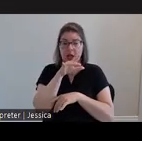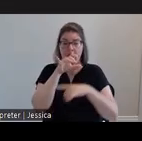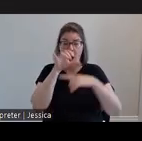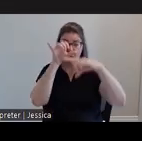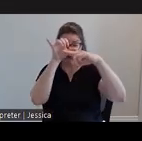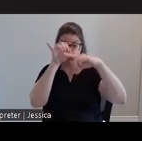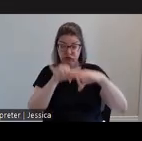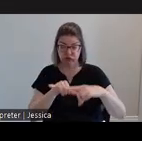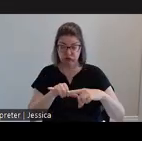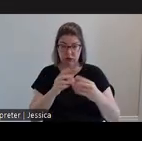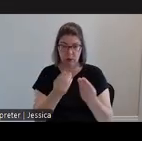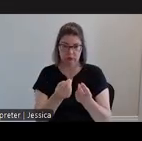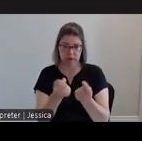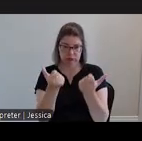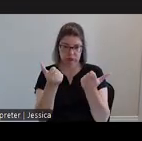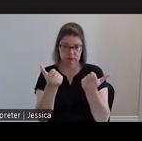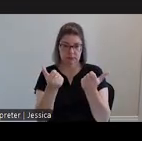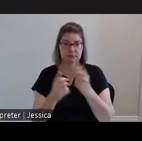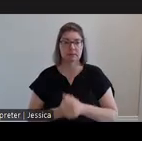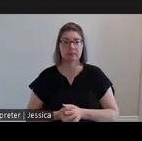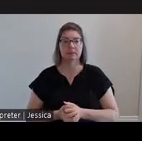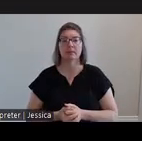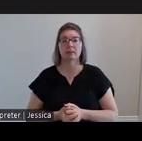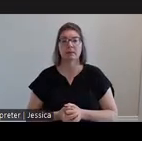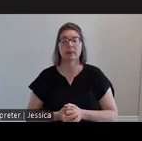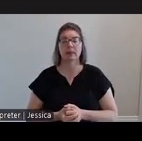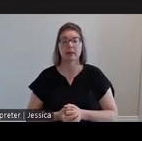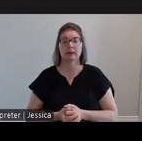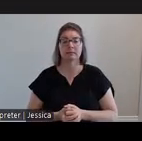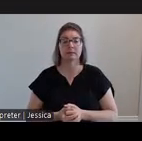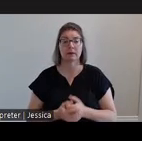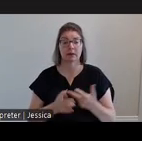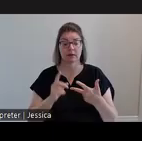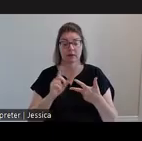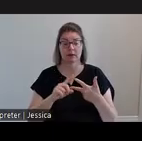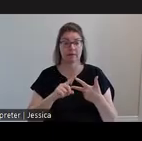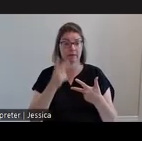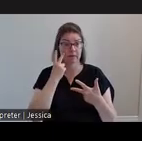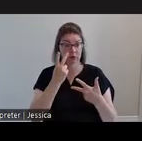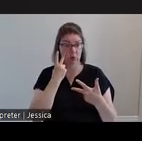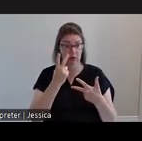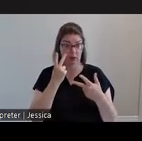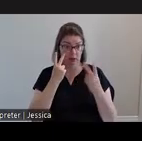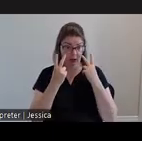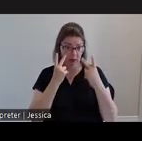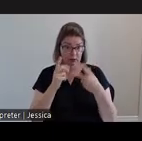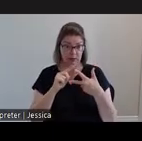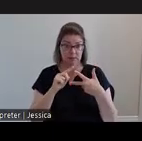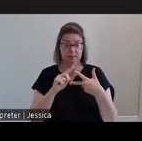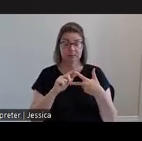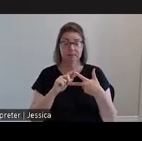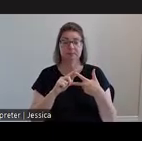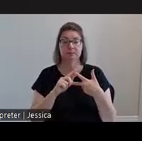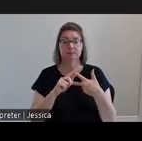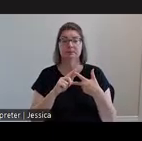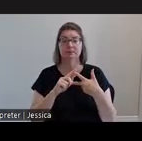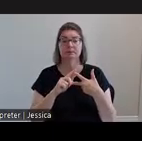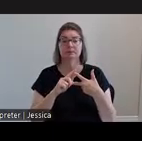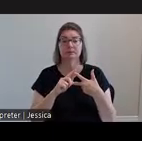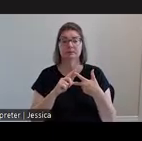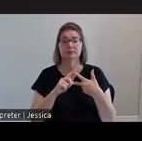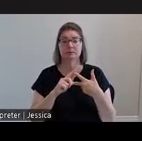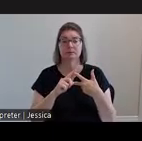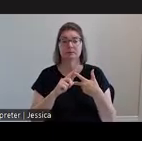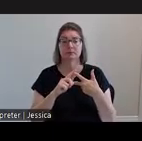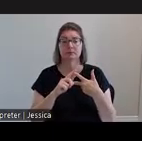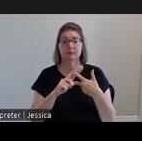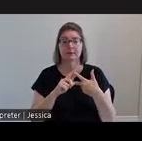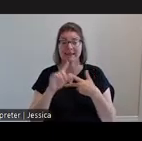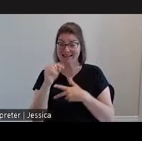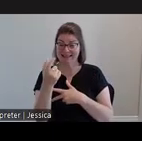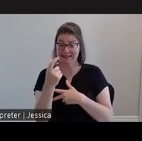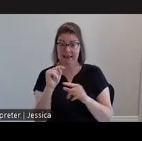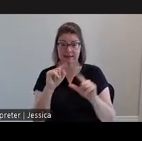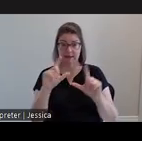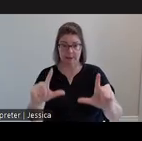Um, for visual, um, consider, um, you know zooming in on text, um,